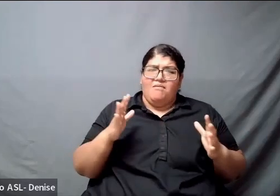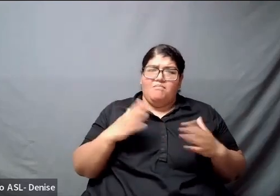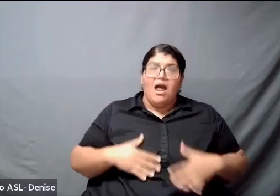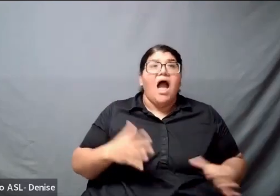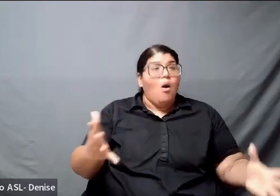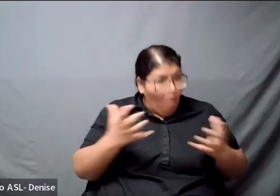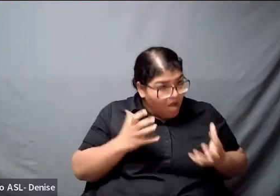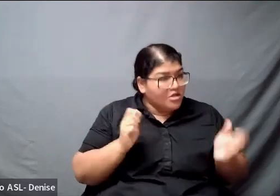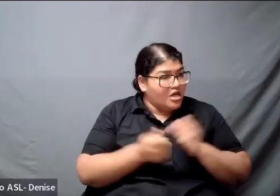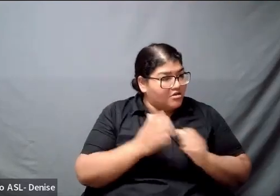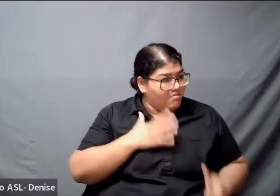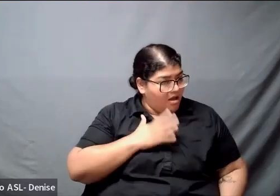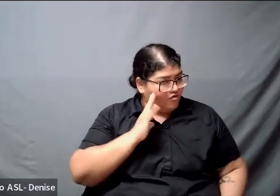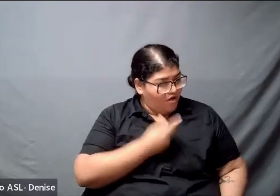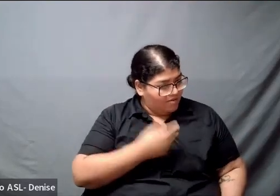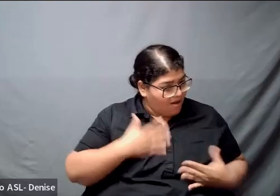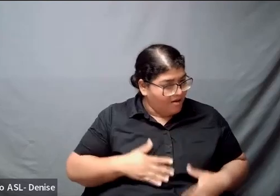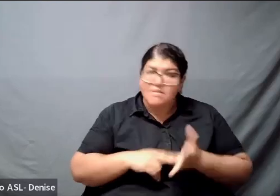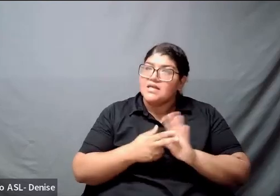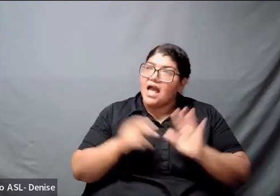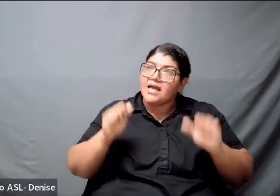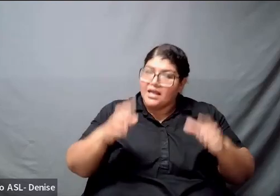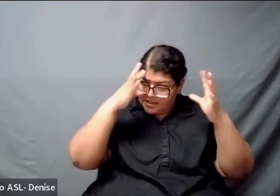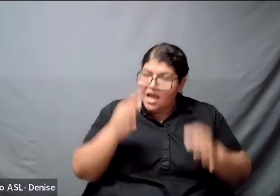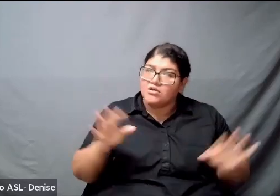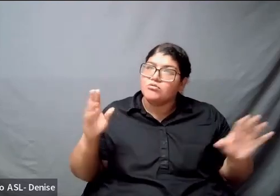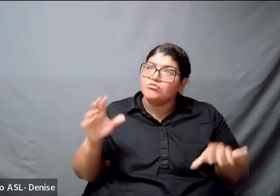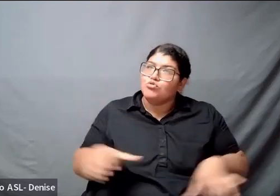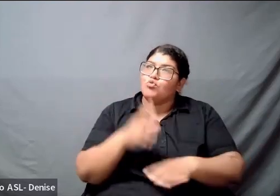I get to do both. So yeah, I think definitely with those,